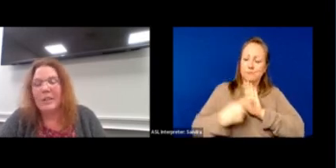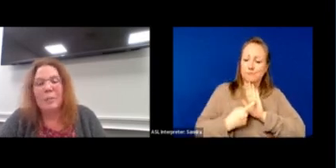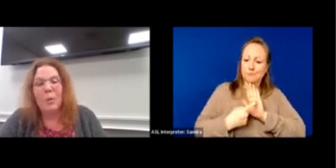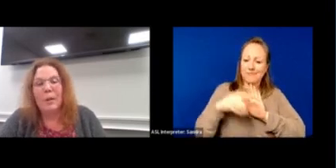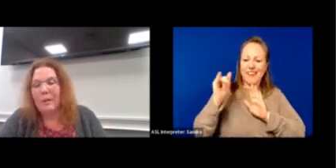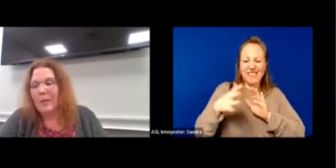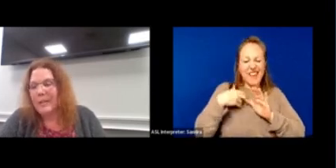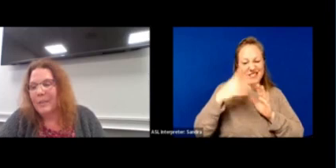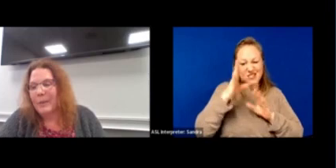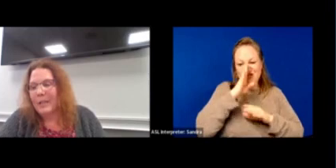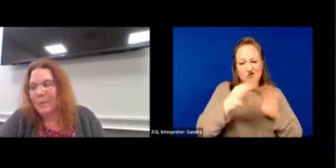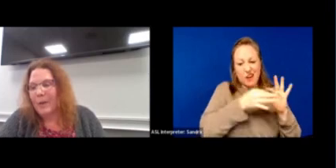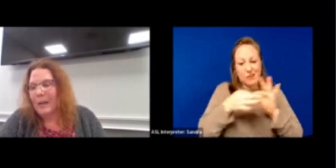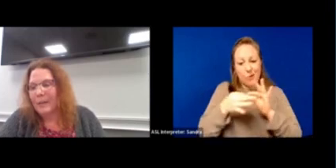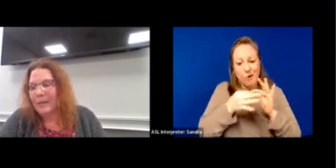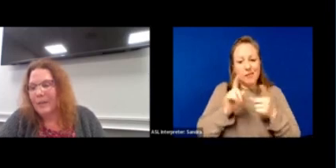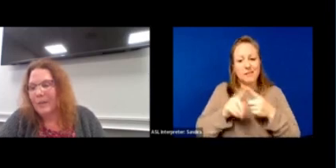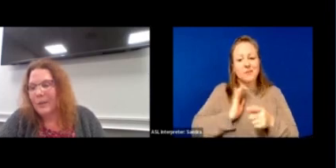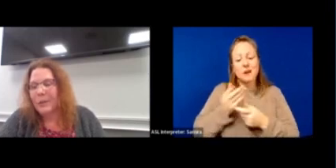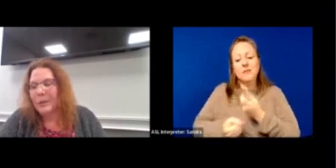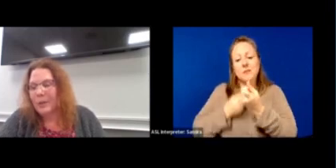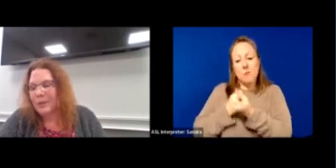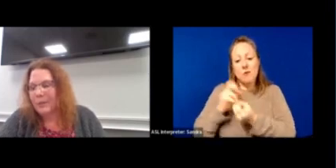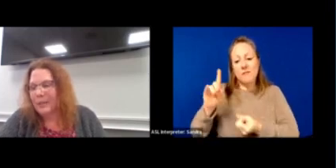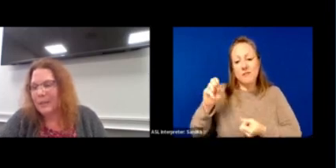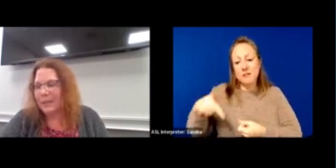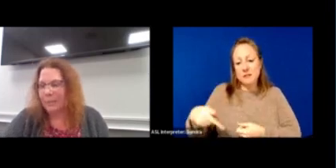the support of our DSPs provided to those who use our services.